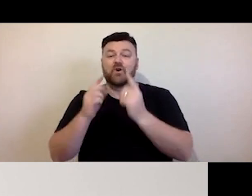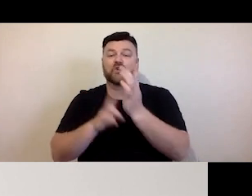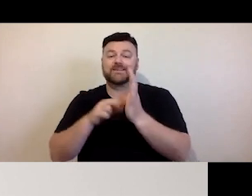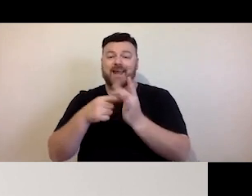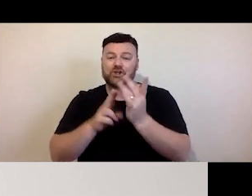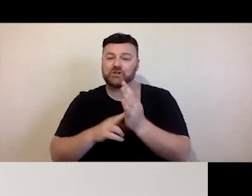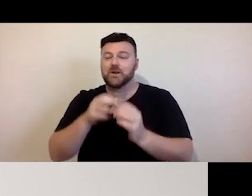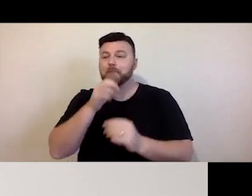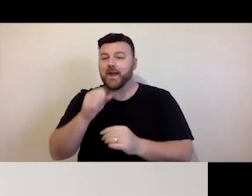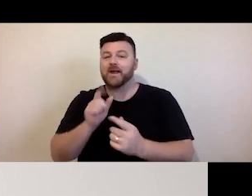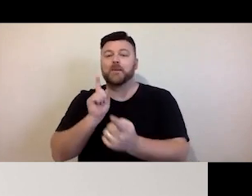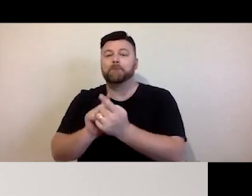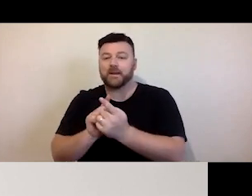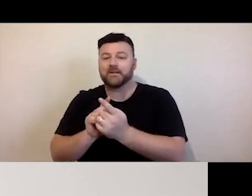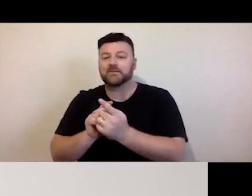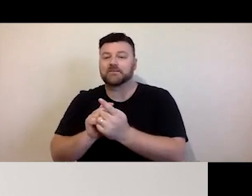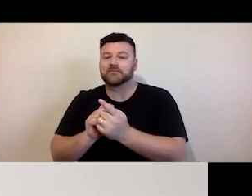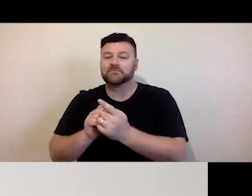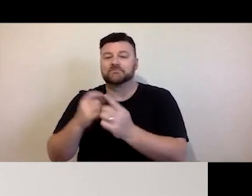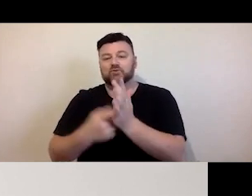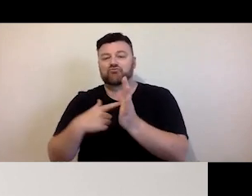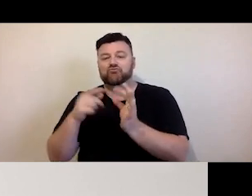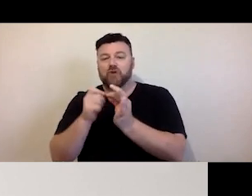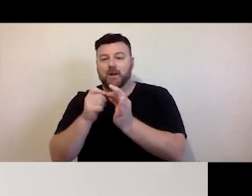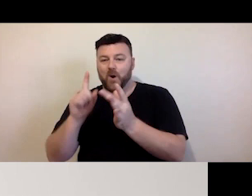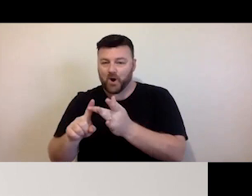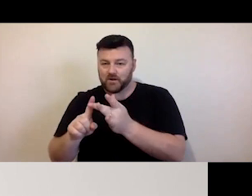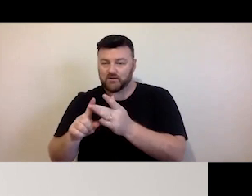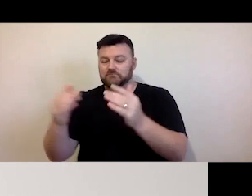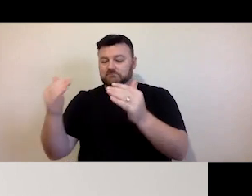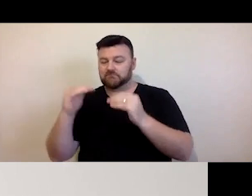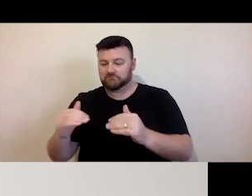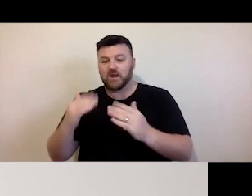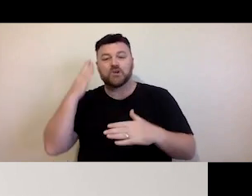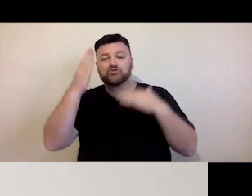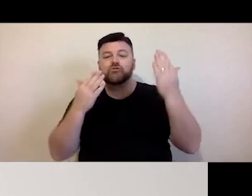Second, a dreaming story about the sun and moon.